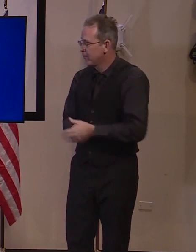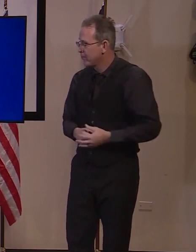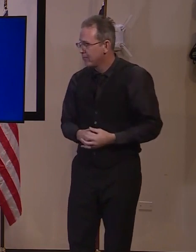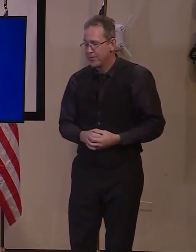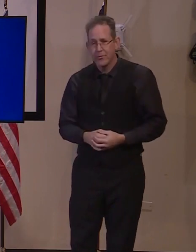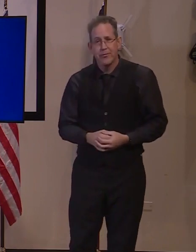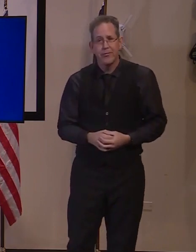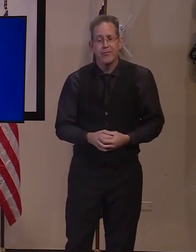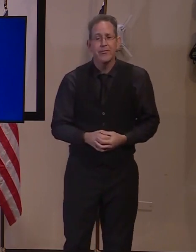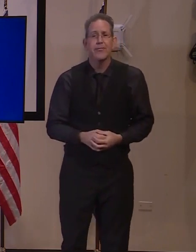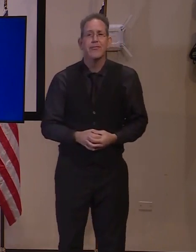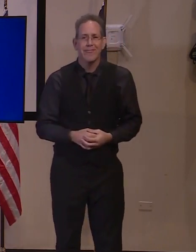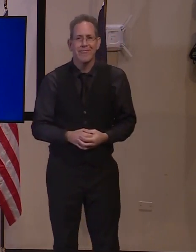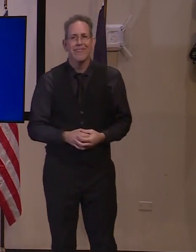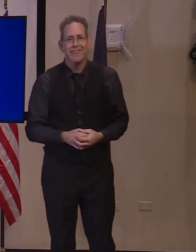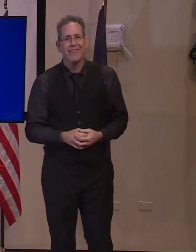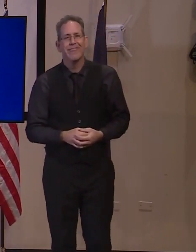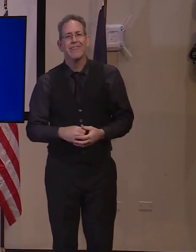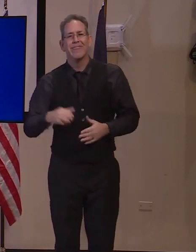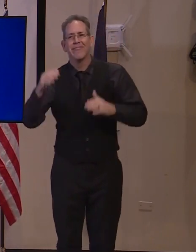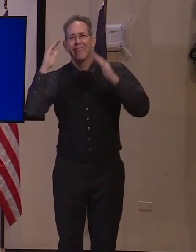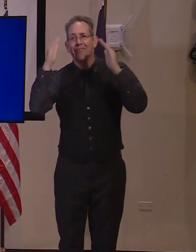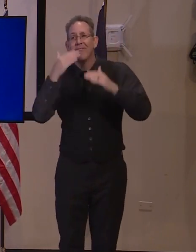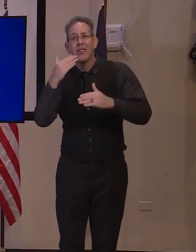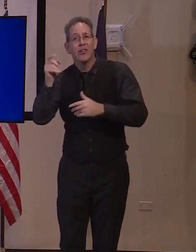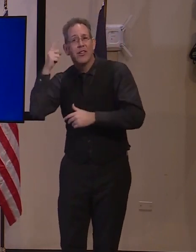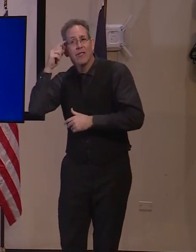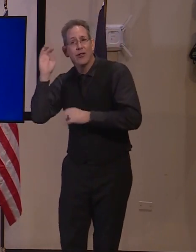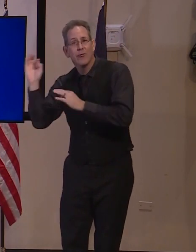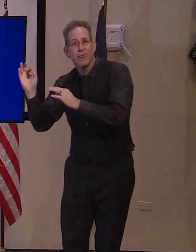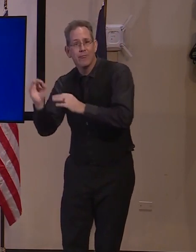Thank you very much, Governor. And, uh Good afternoon, everybody, uh, taking a